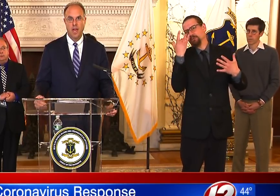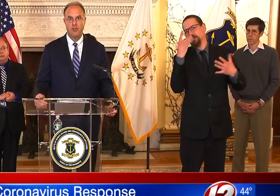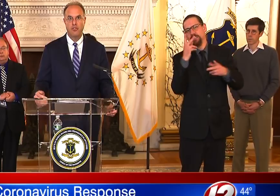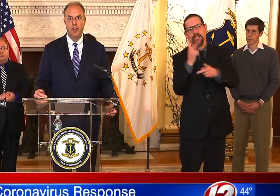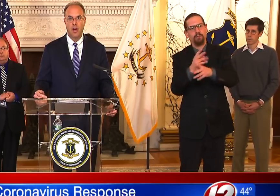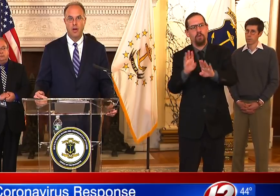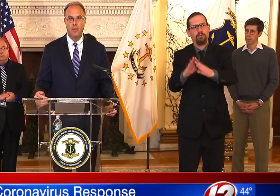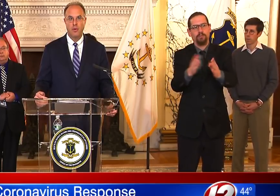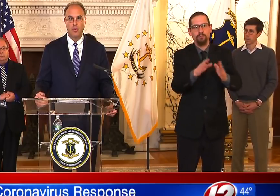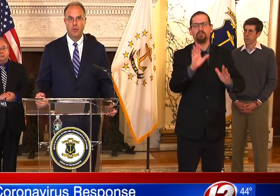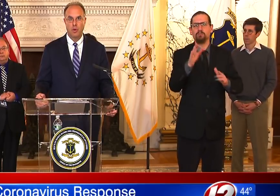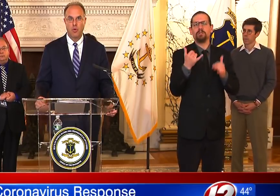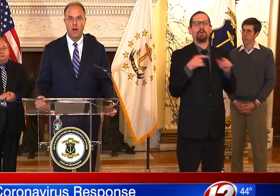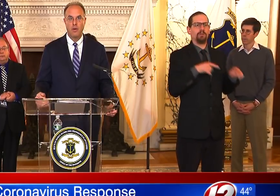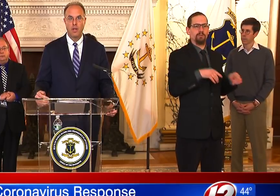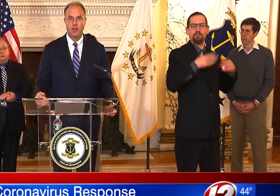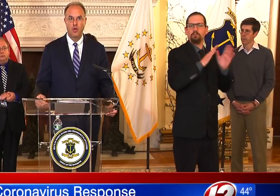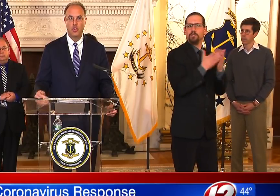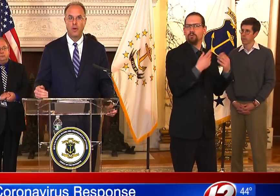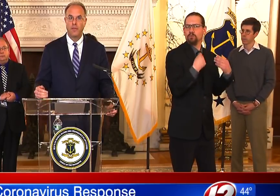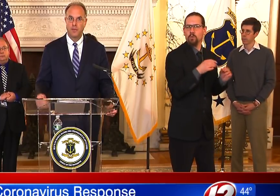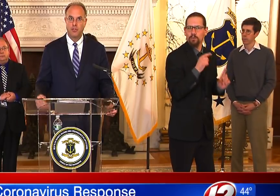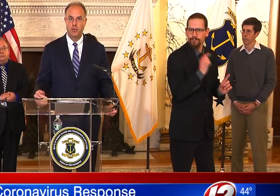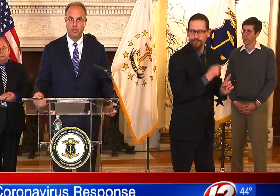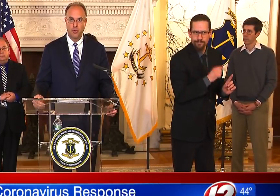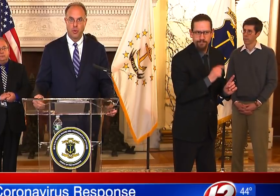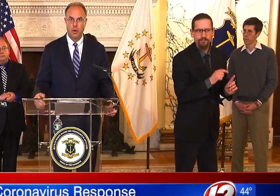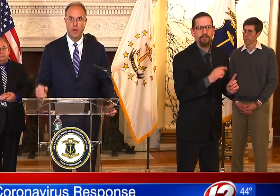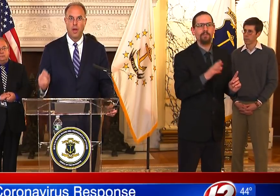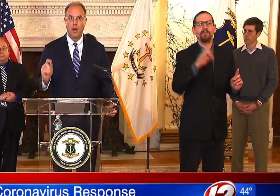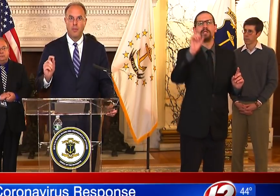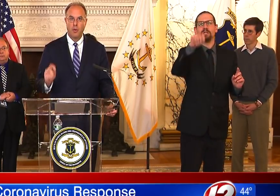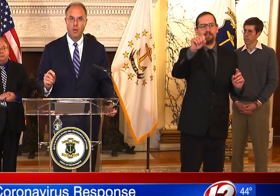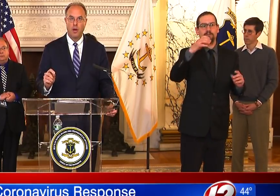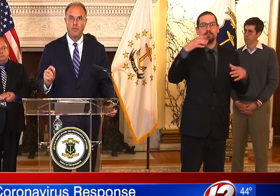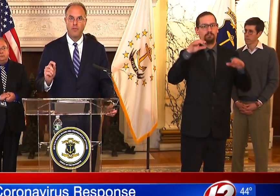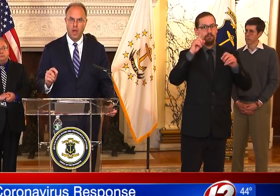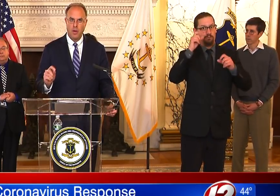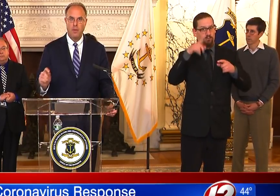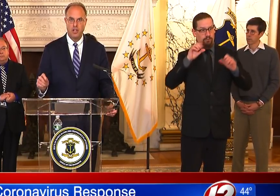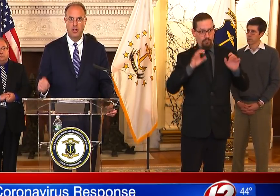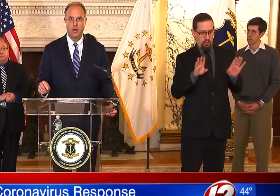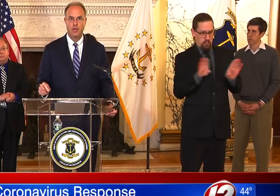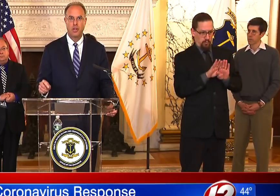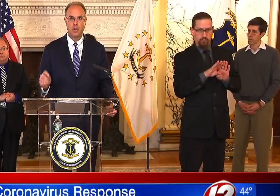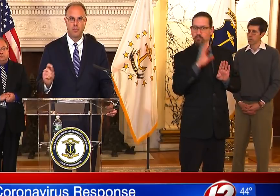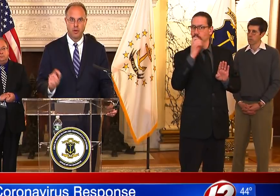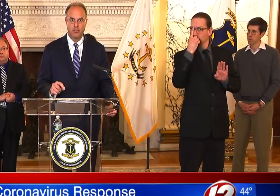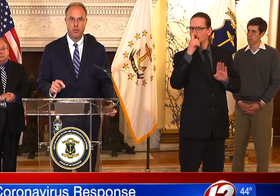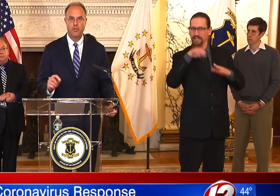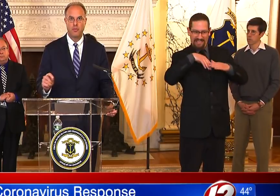ON BOOKSTORES, I WANT TO REITERATE WHAT THE GOVERNOR HAS